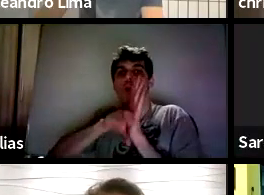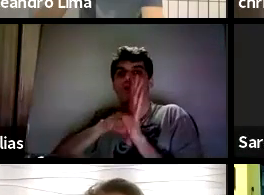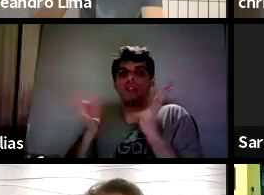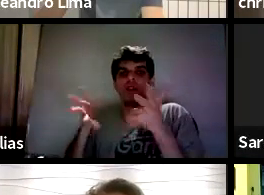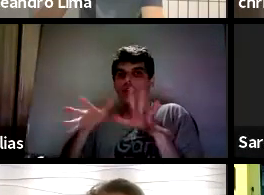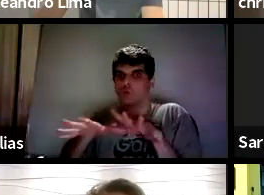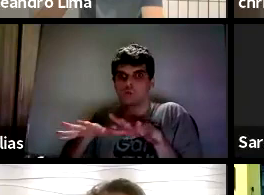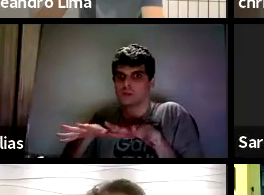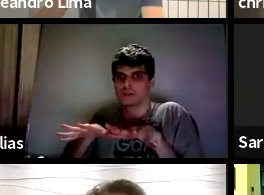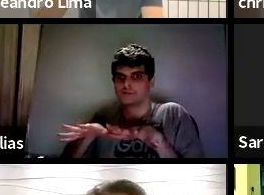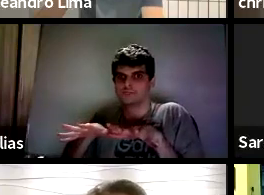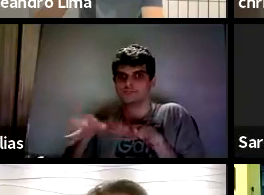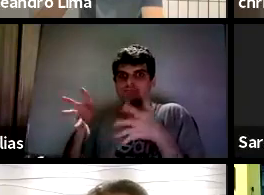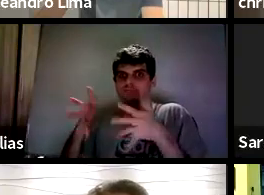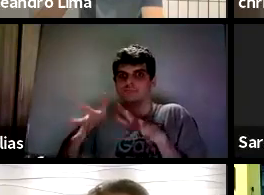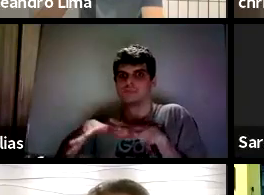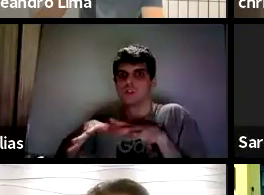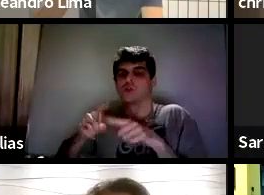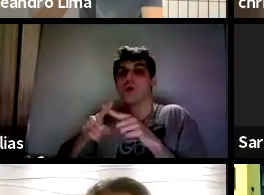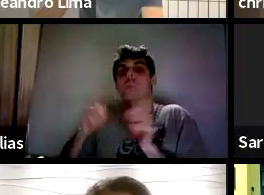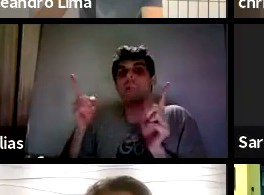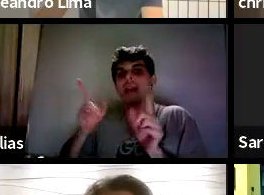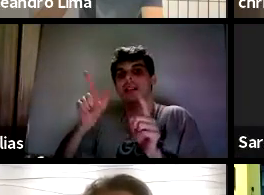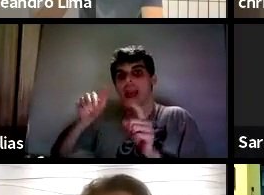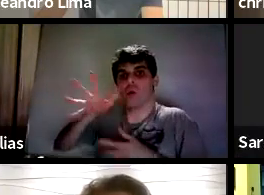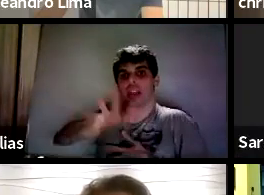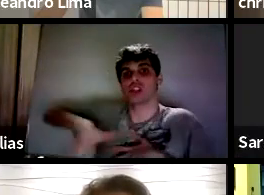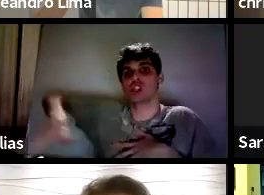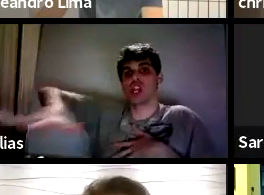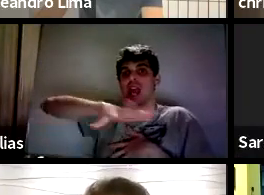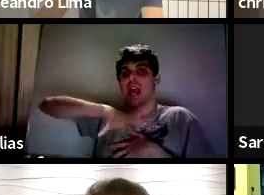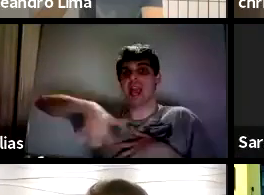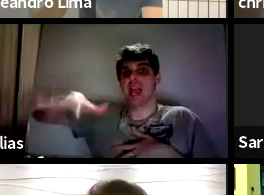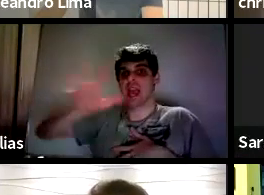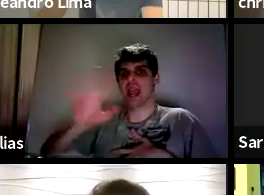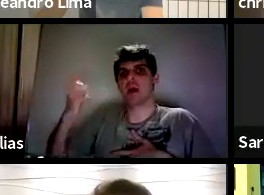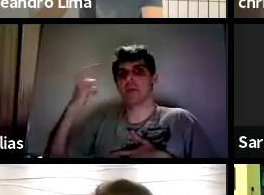sign sign.